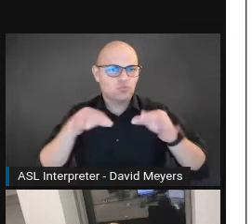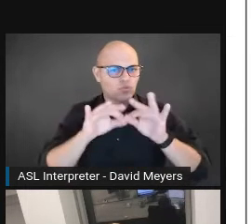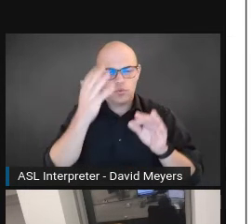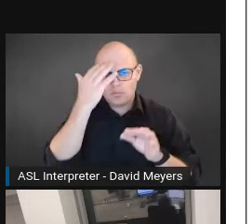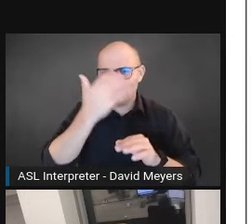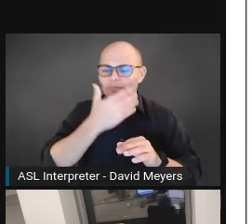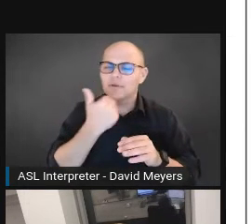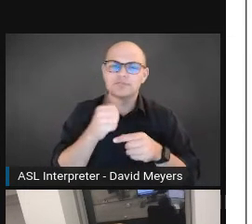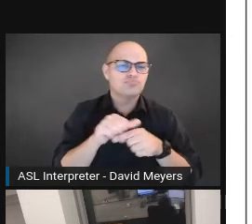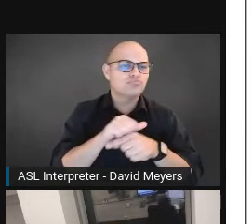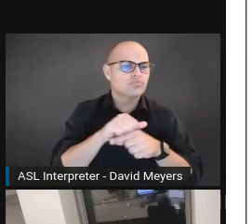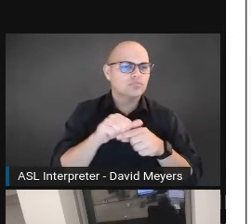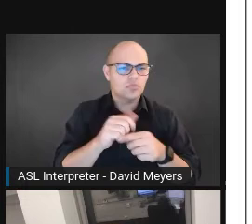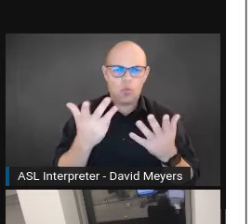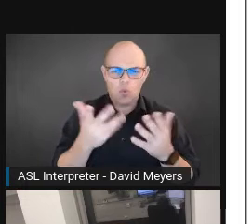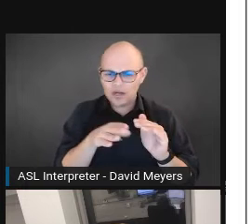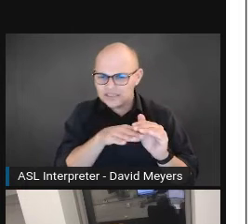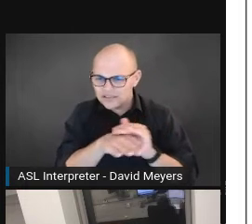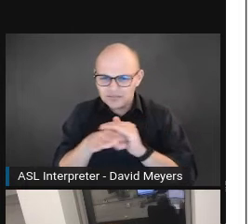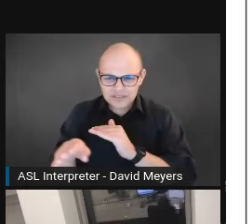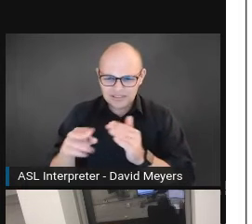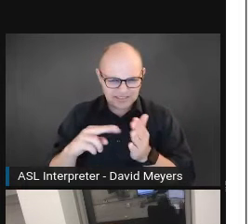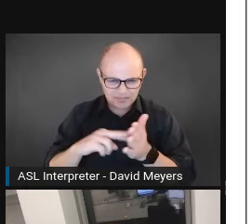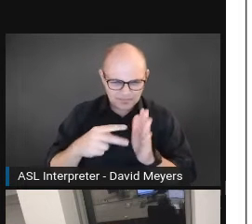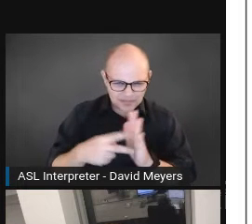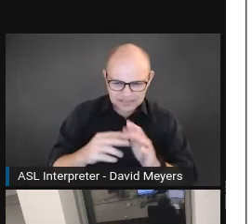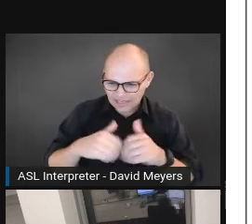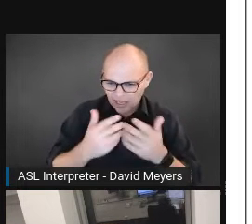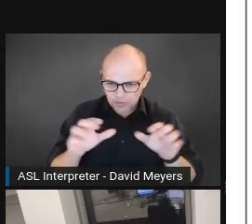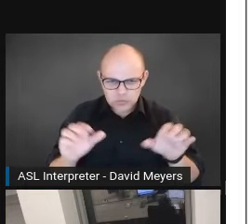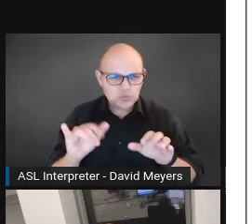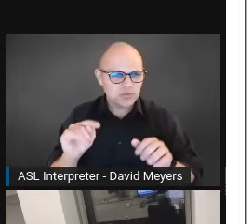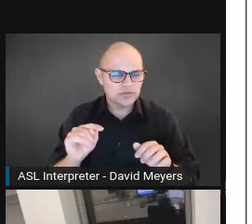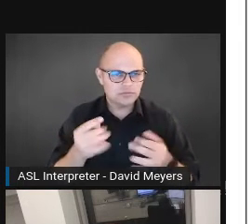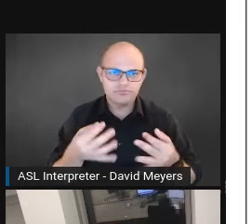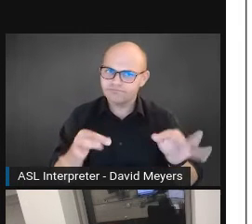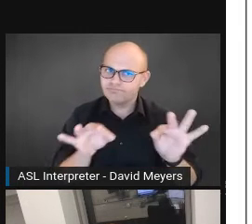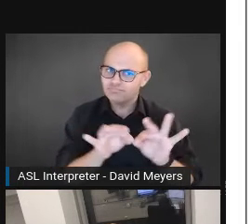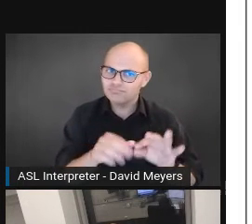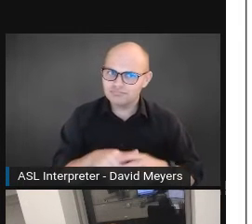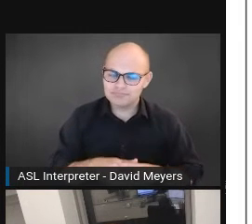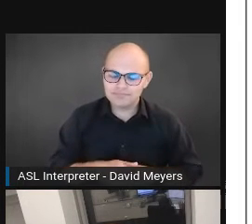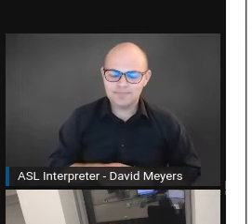what this accessibility is all about.